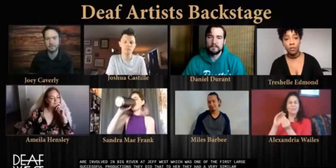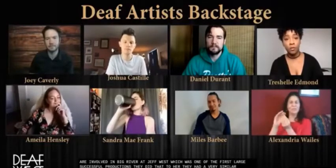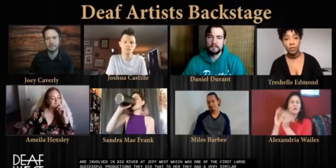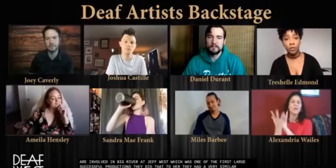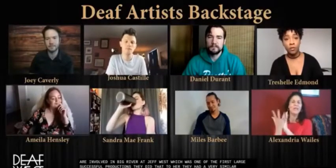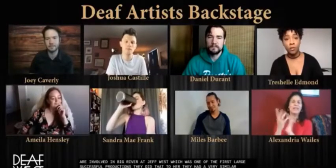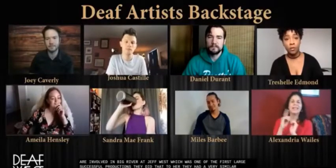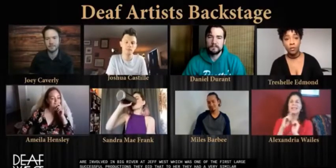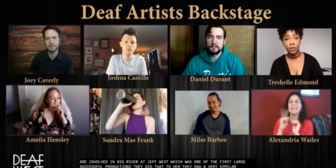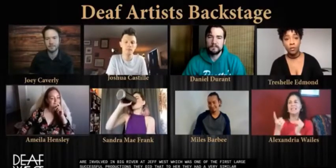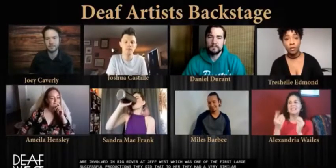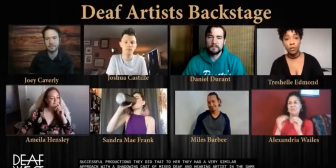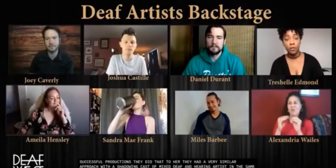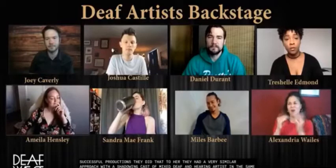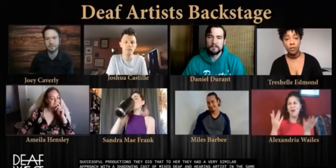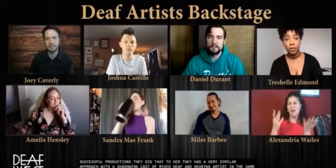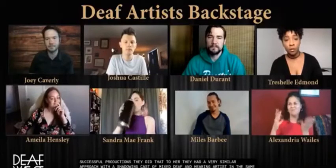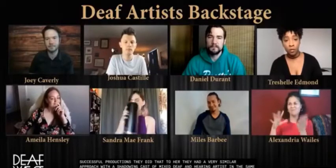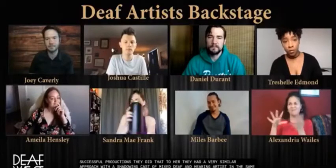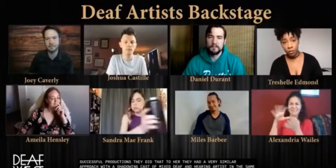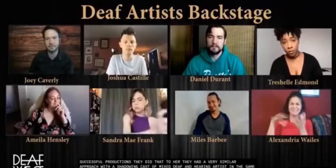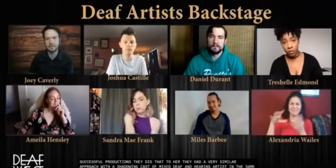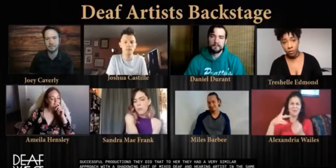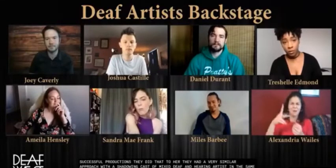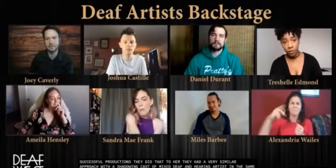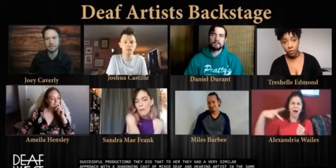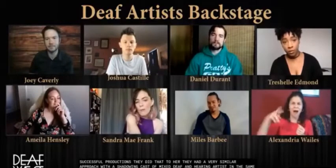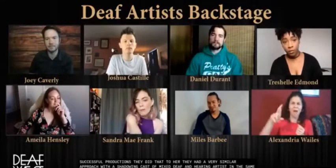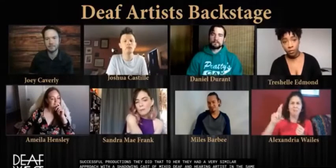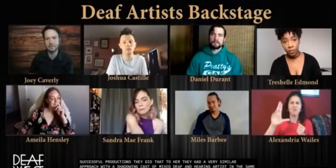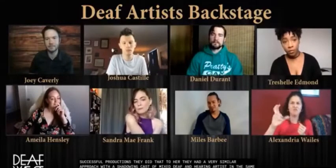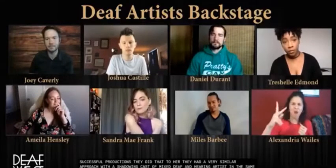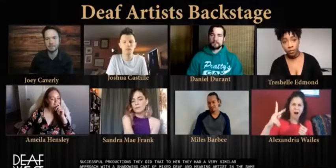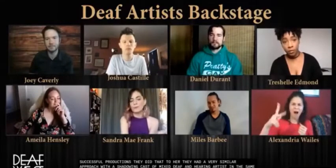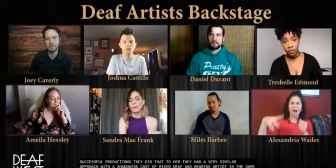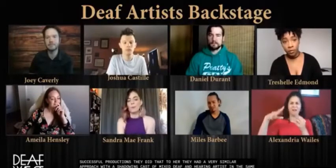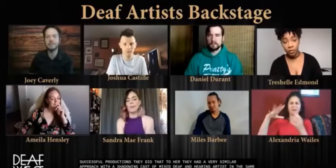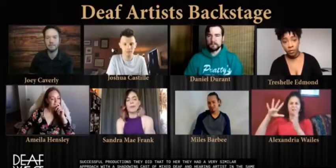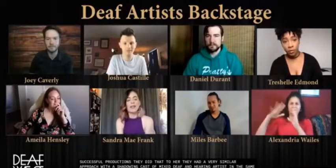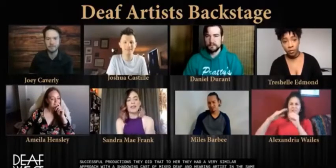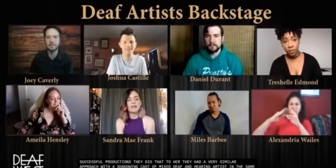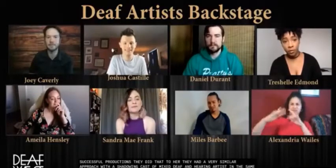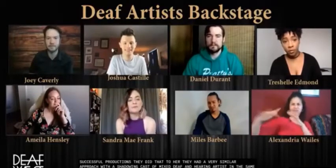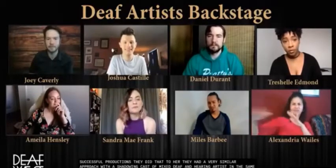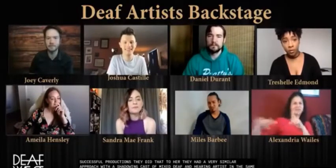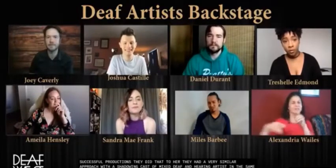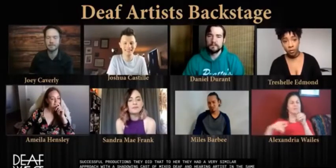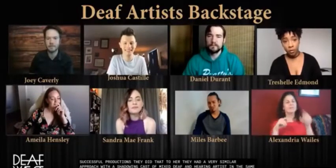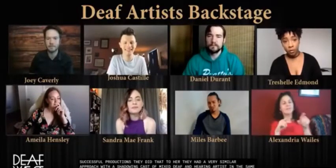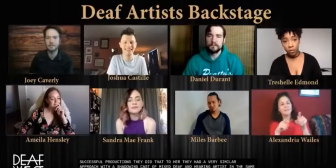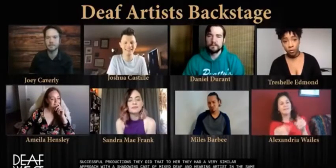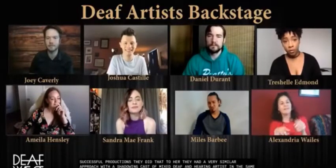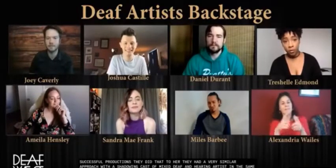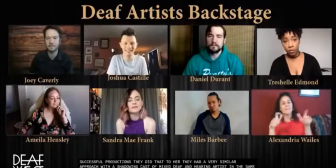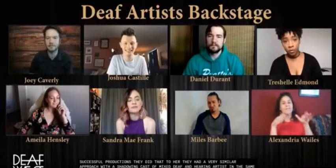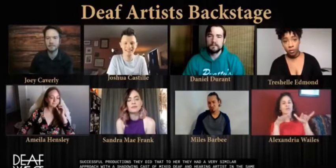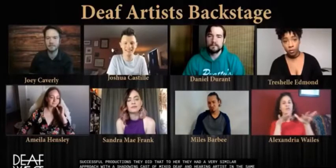So, they're kind of apples and oranges in that sense ‘Spring Awakening’ is more pop, more rock.